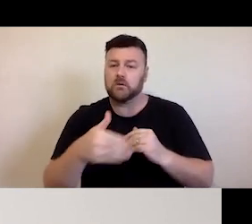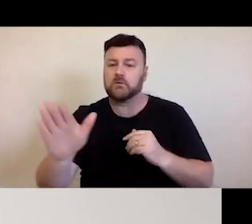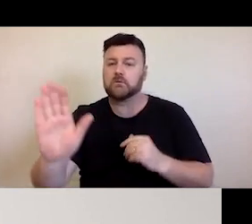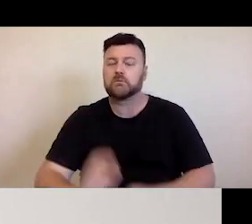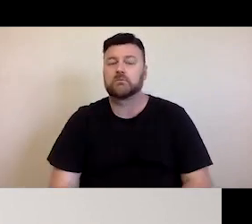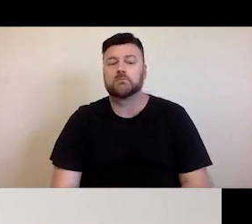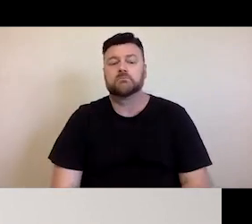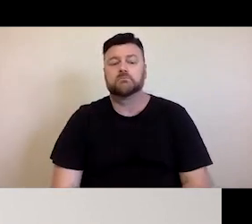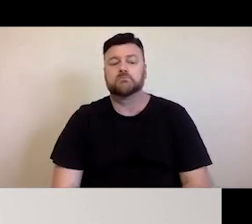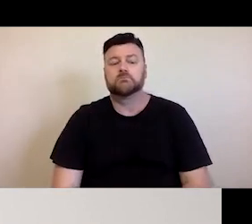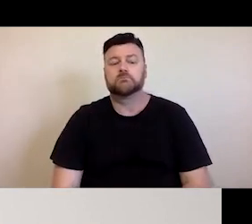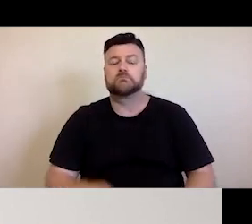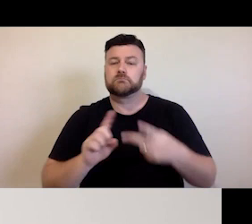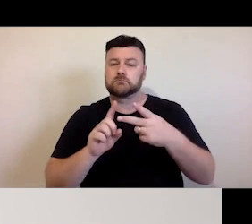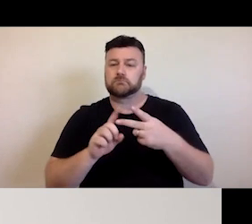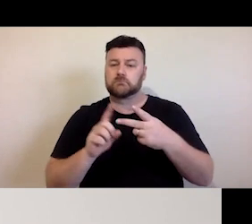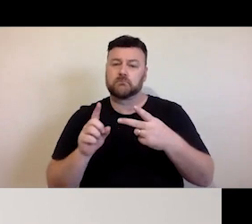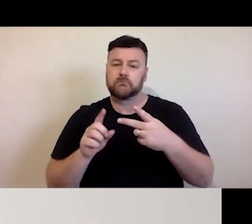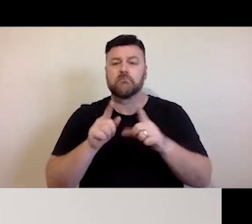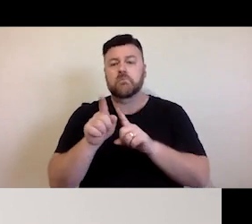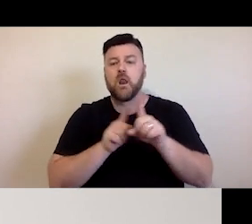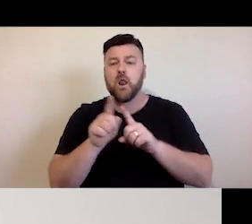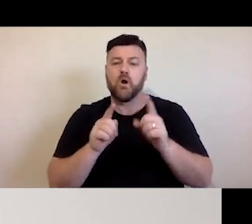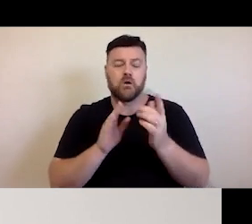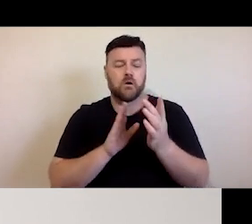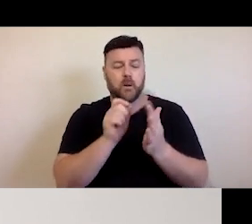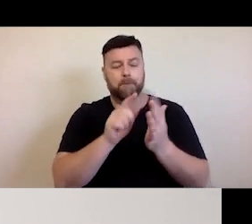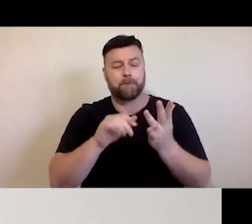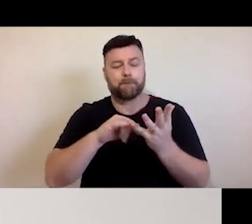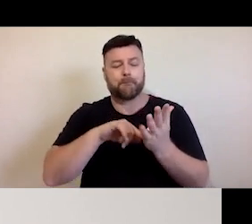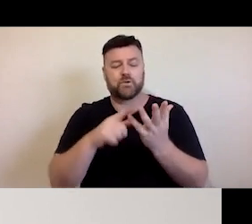Learning posture - learning posture is about the openness to receive the